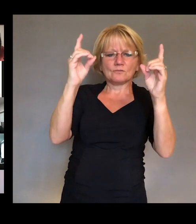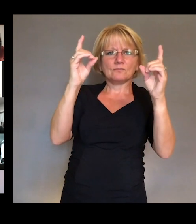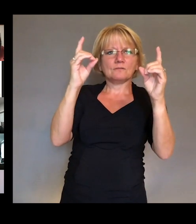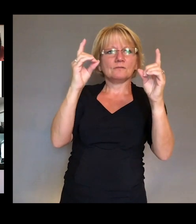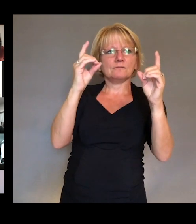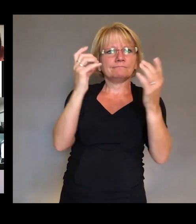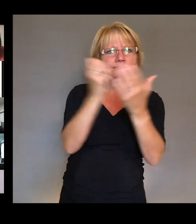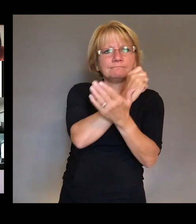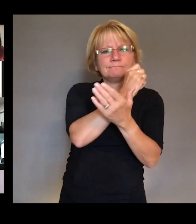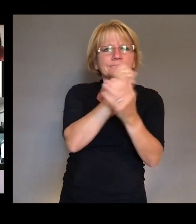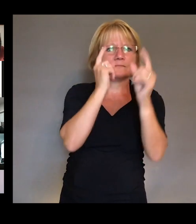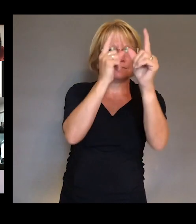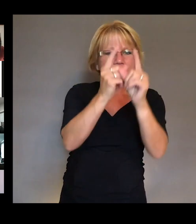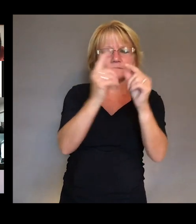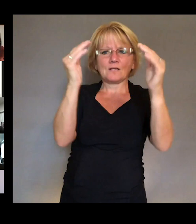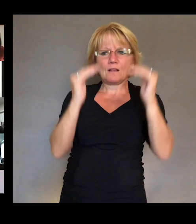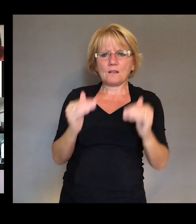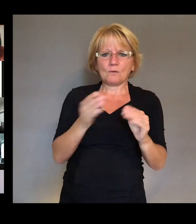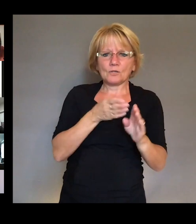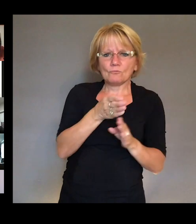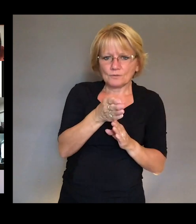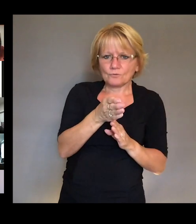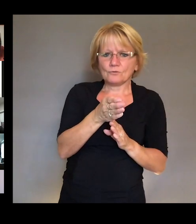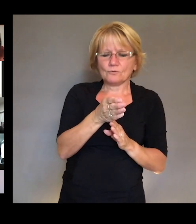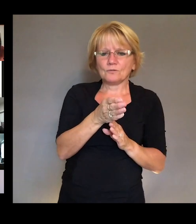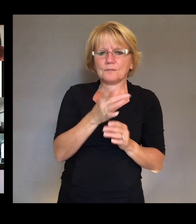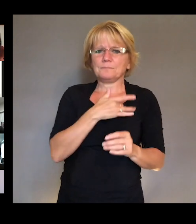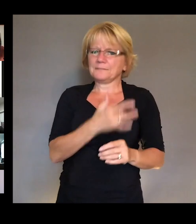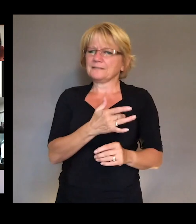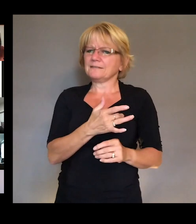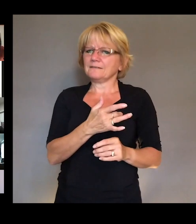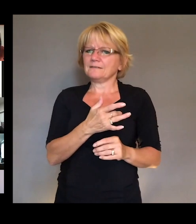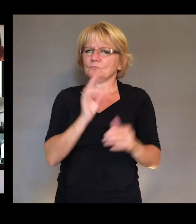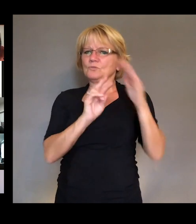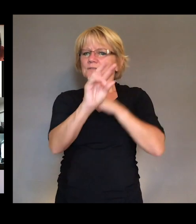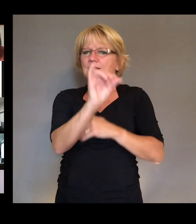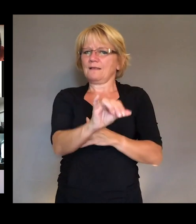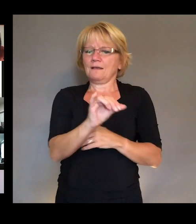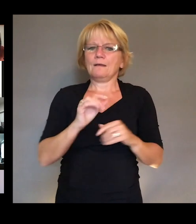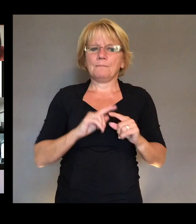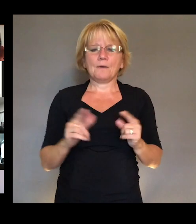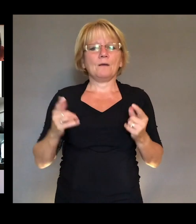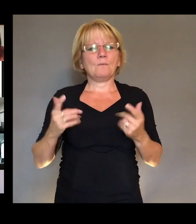a lower, you know, just career attainment in general. And we know that, you know,